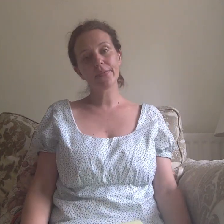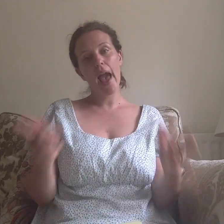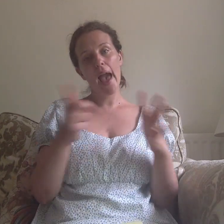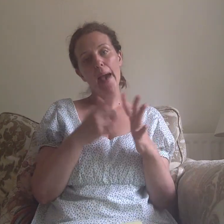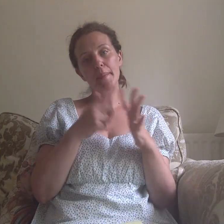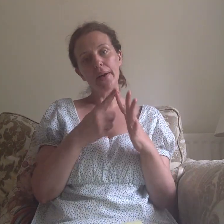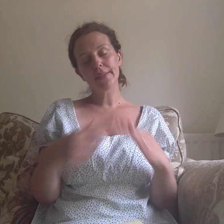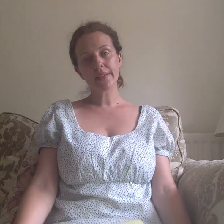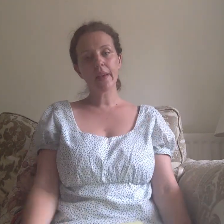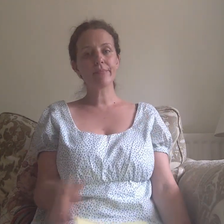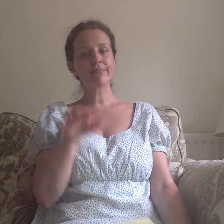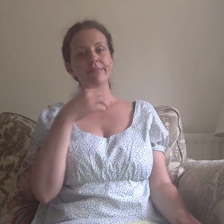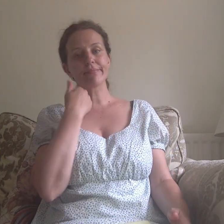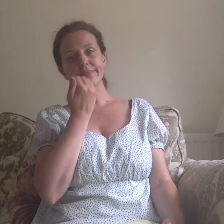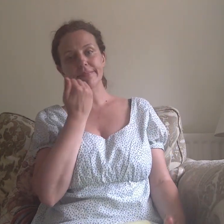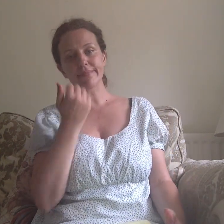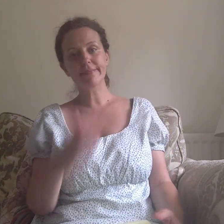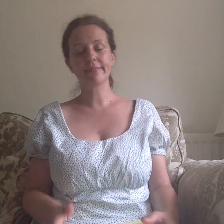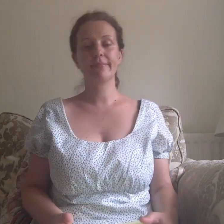Emma would get really fed up